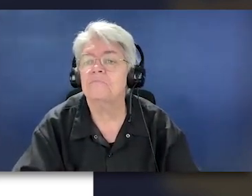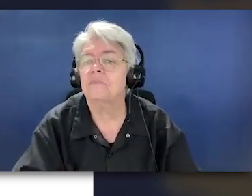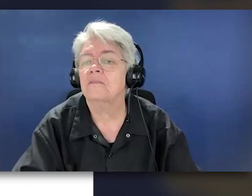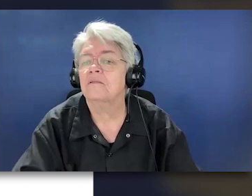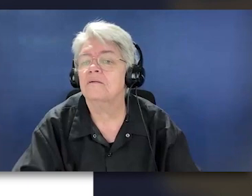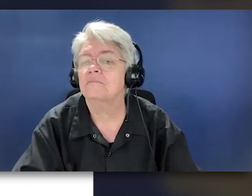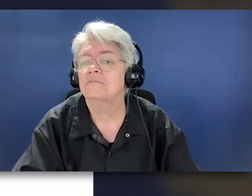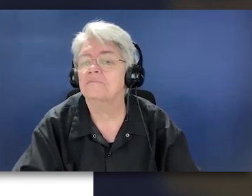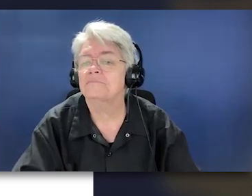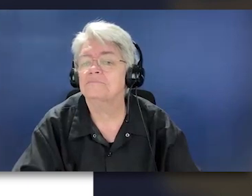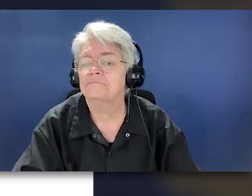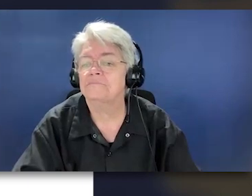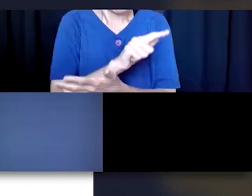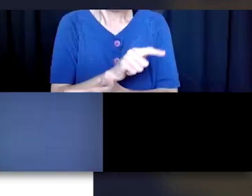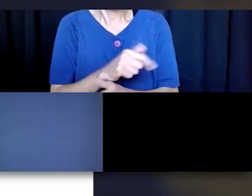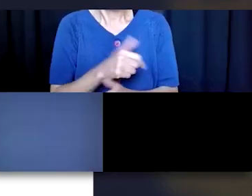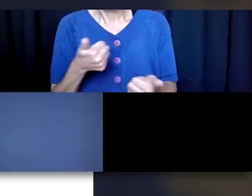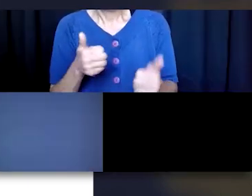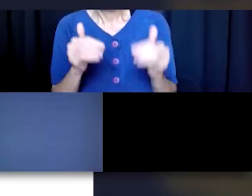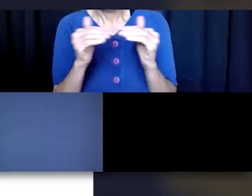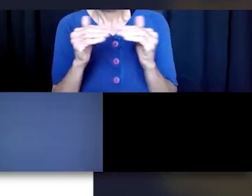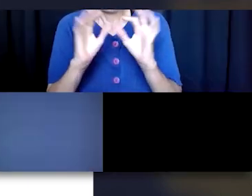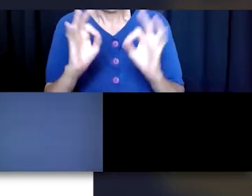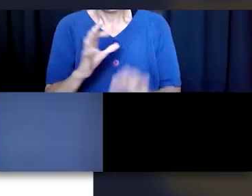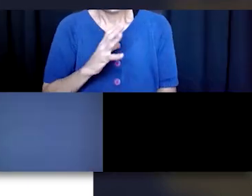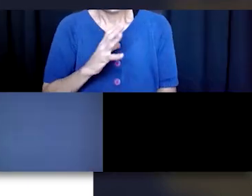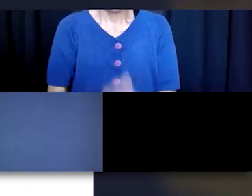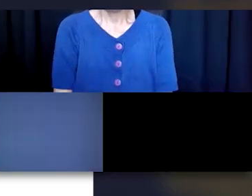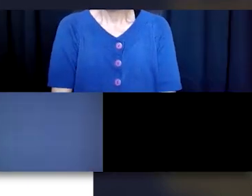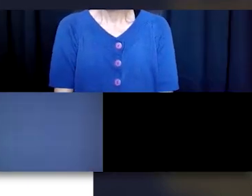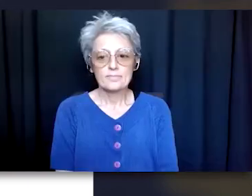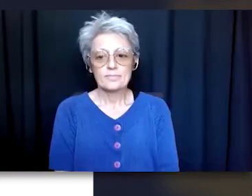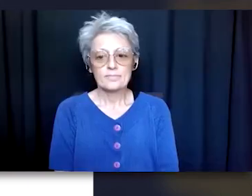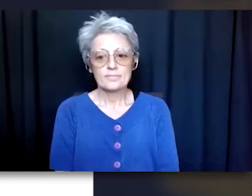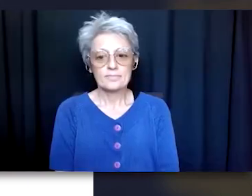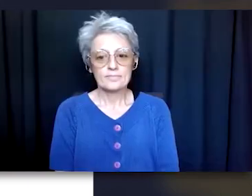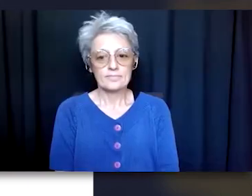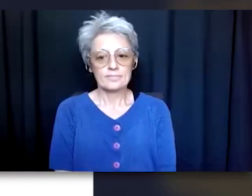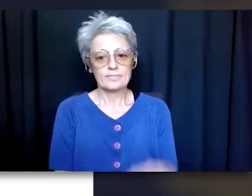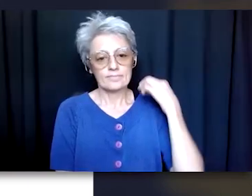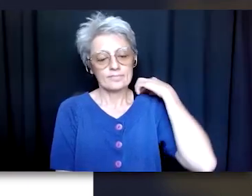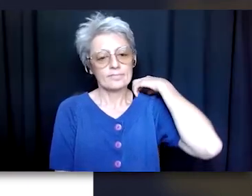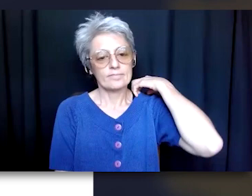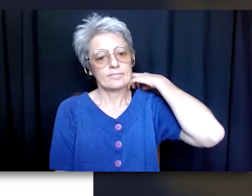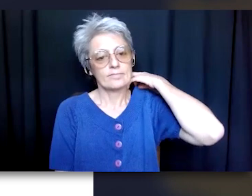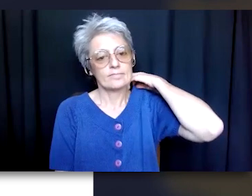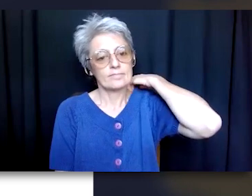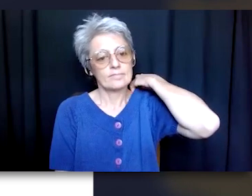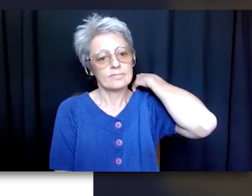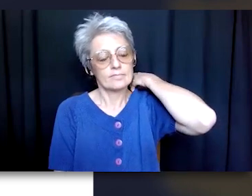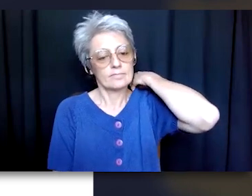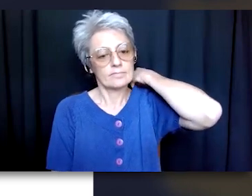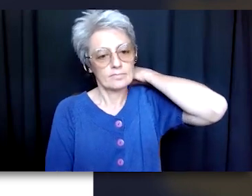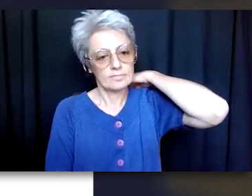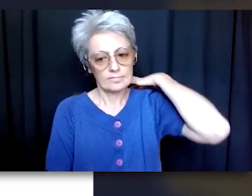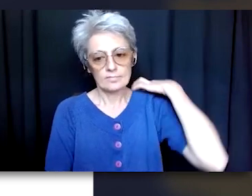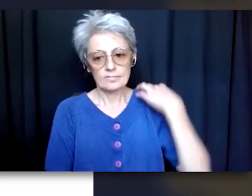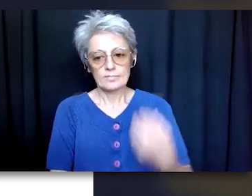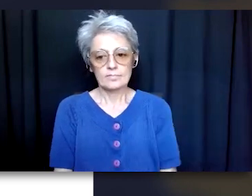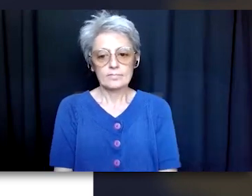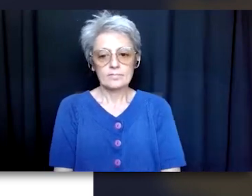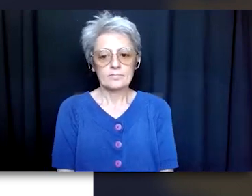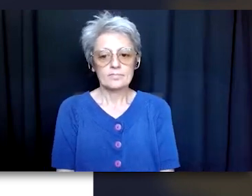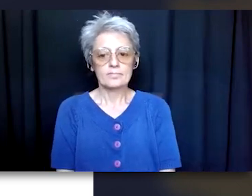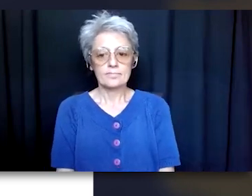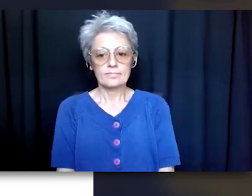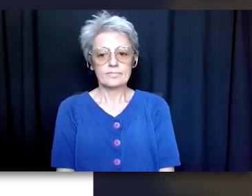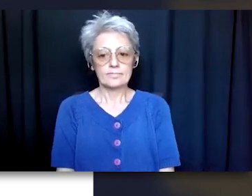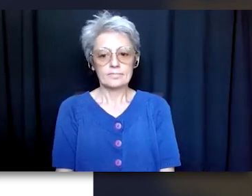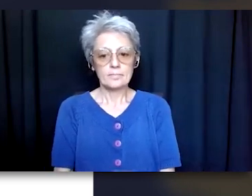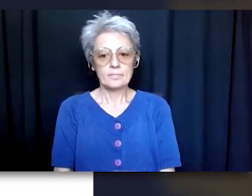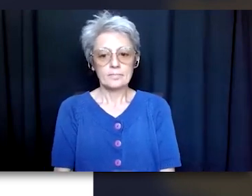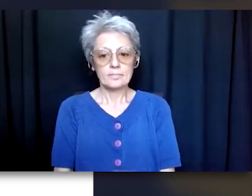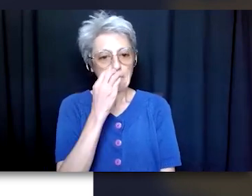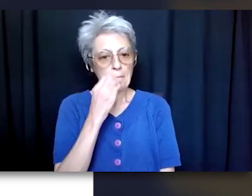Bear with me, this just kind of lets me have a sense of who I’m speaking to. I think if I came in